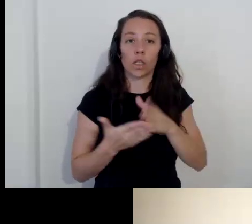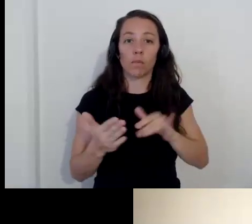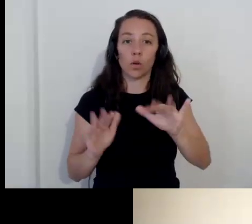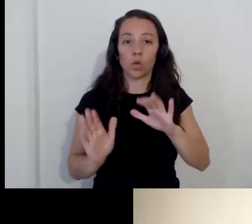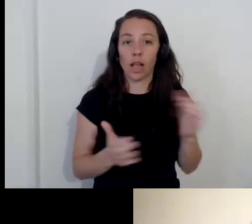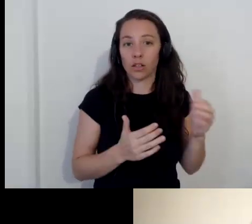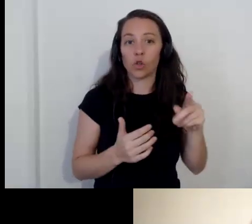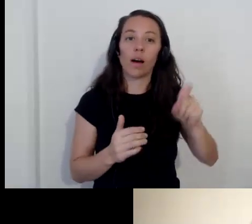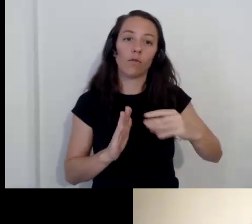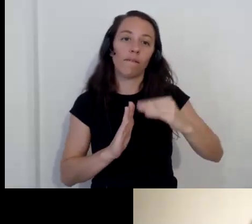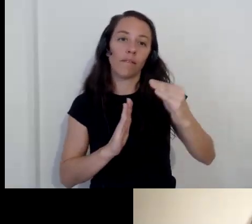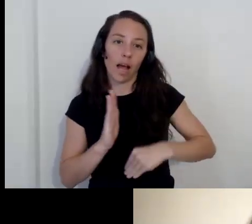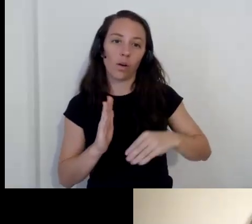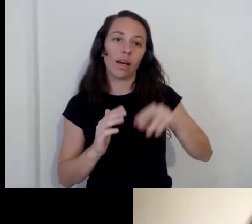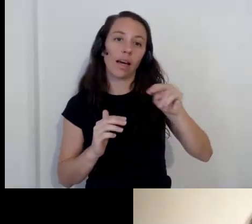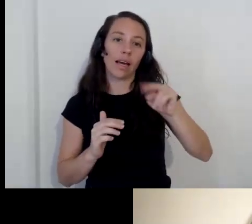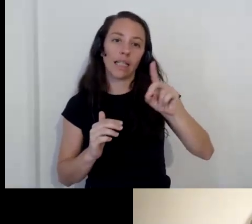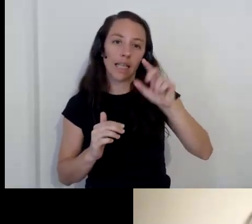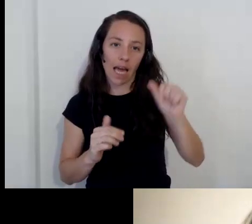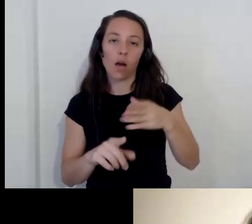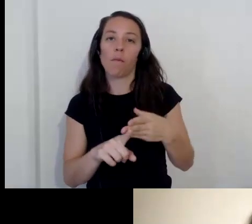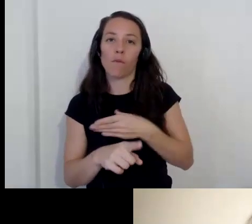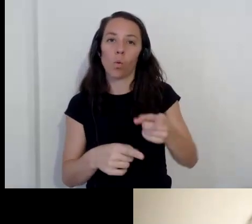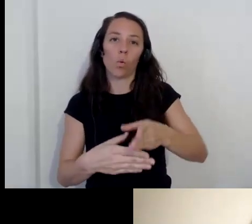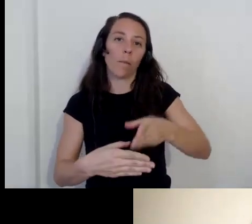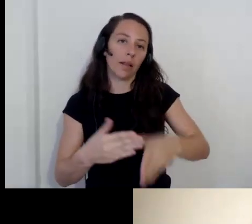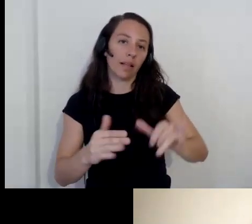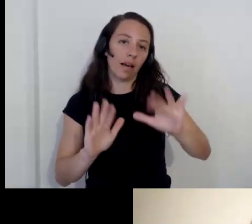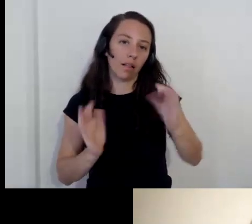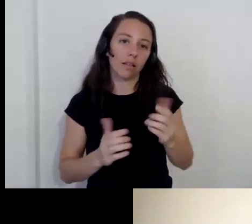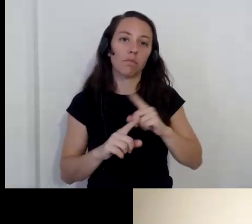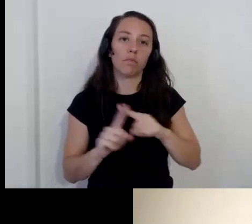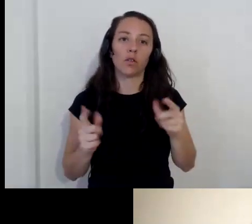have to fill out in NDA prior to completing the class but we try and make that really simple